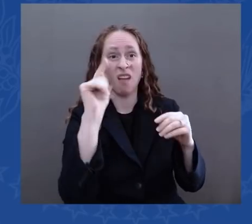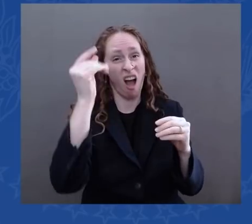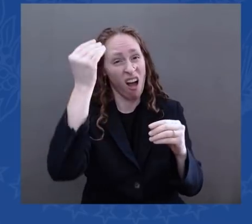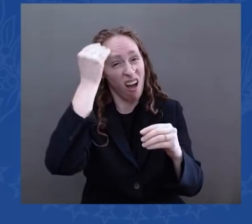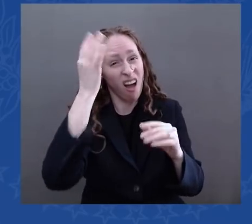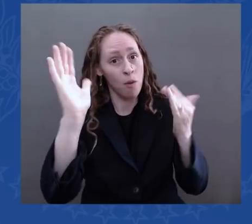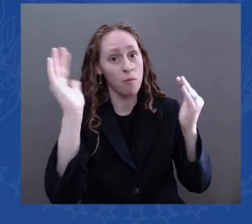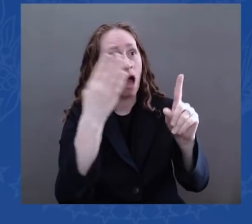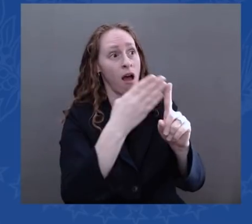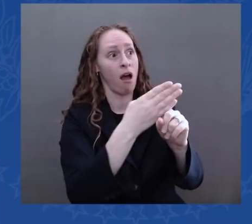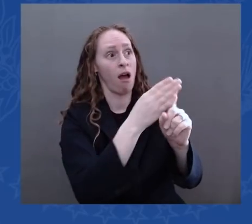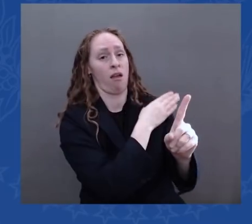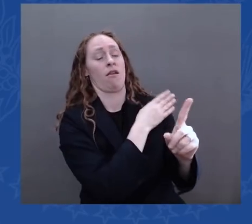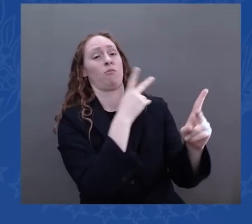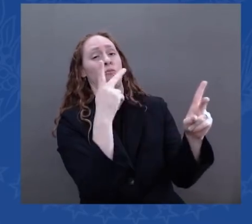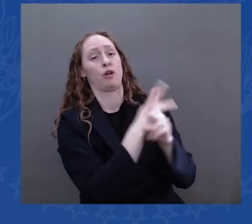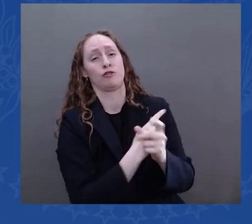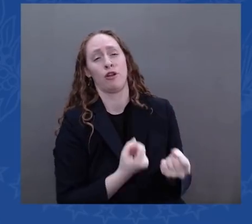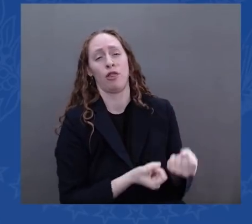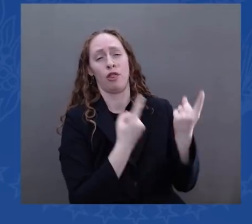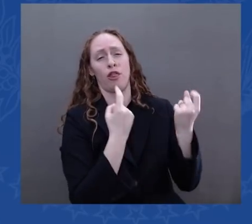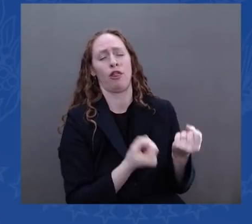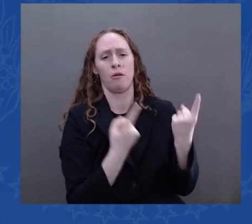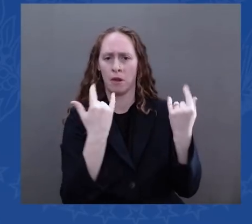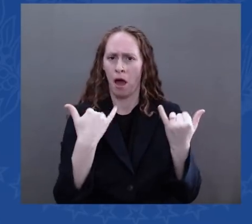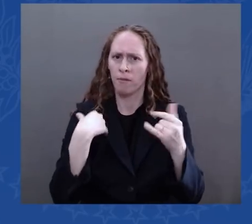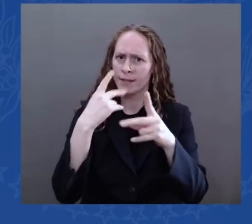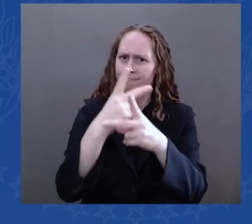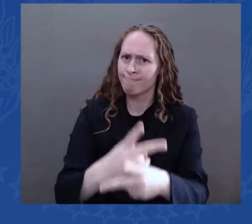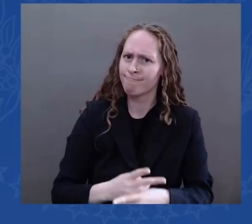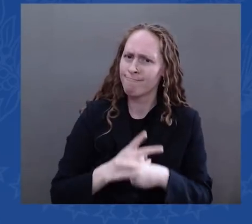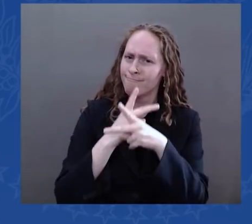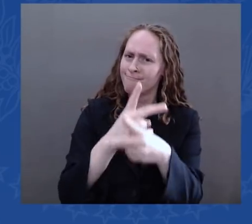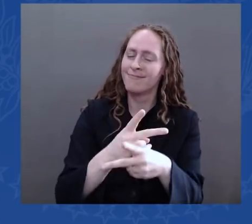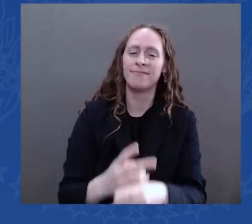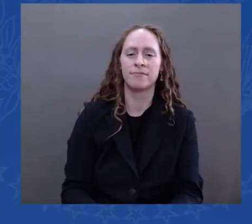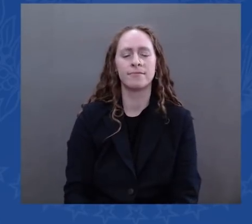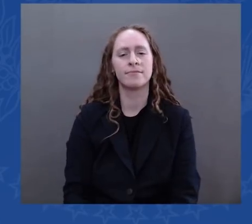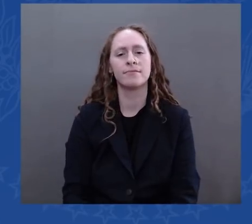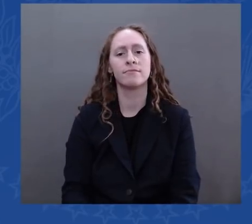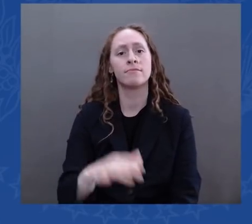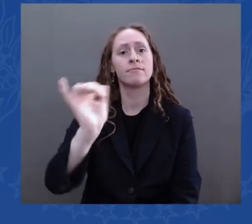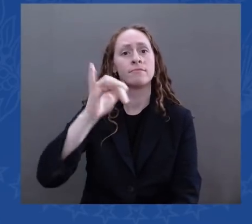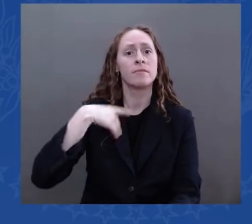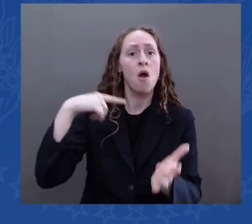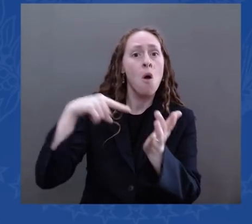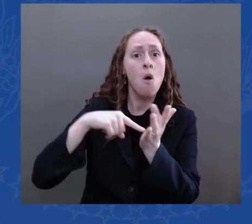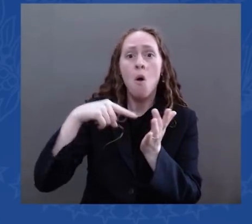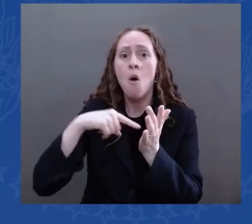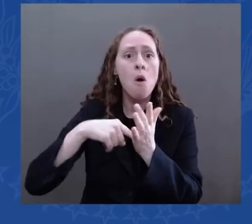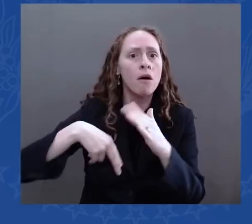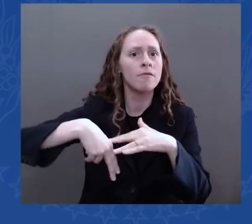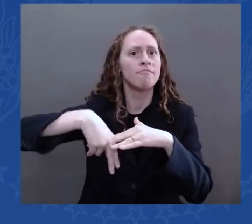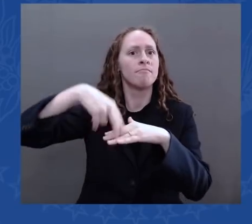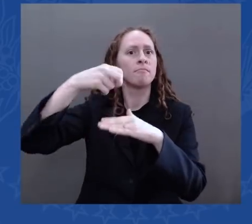by almost two-thirds, reducing inflationary pressures and making real headway cleaning up the fiscal mess I inherited.